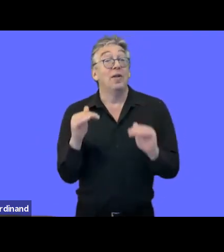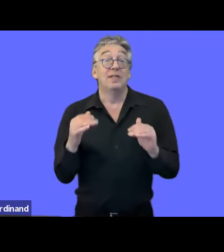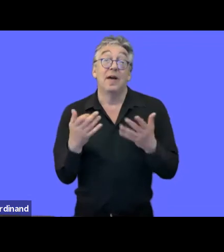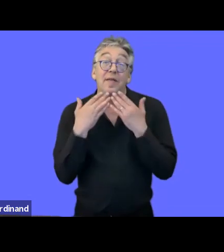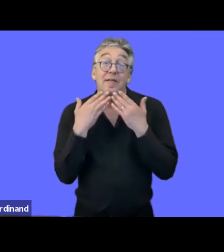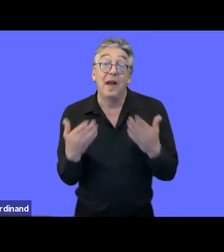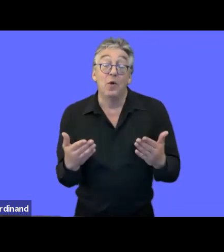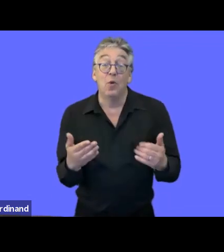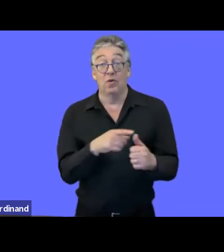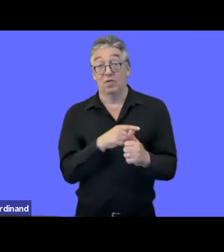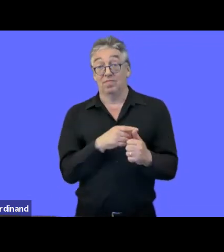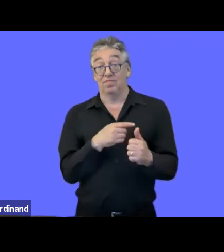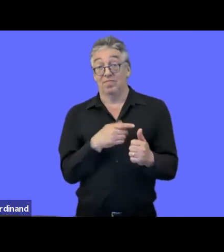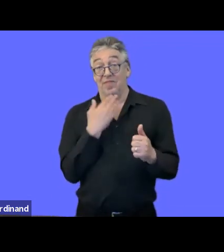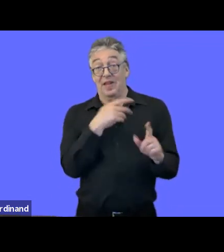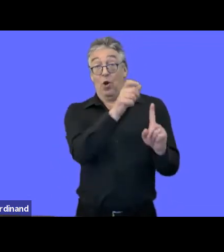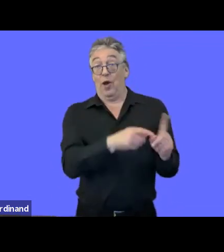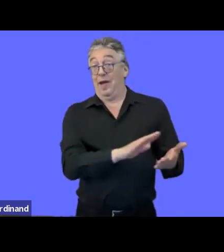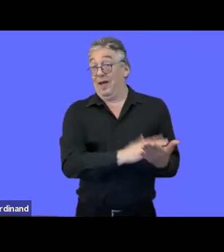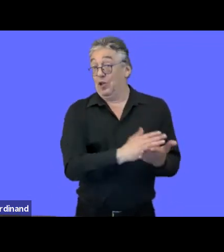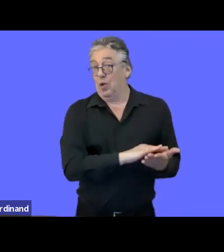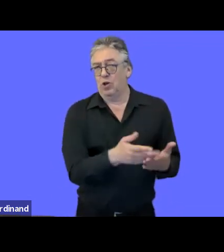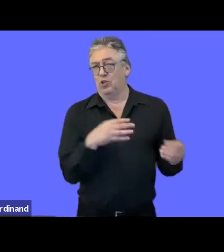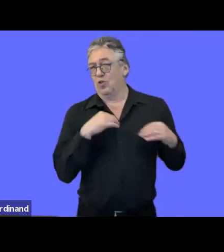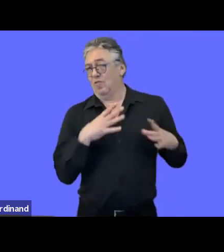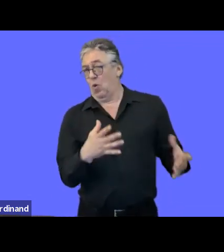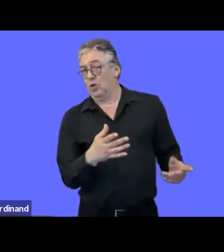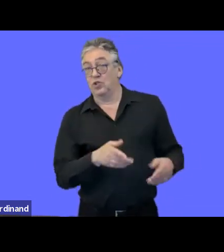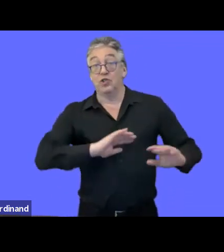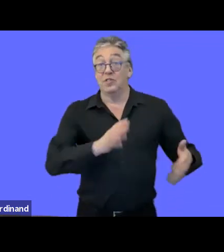For example, the interpreters and sign language interpreters,